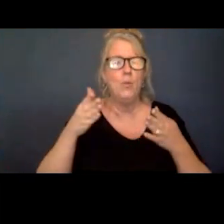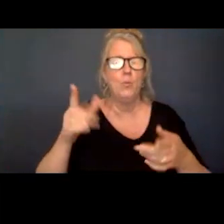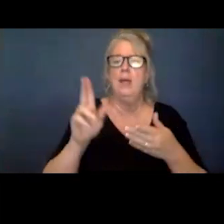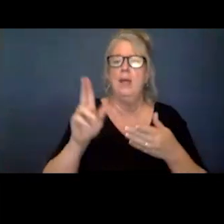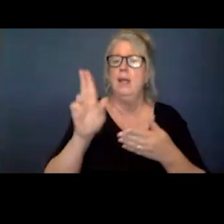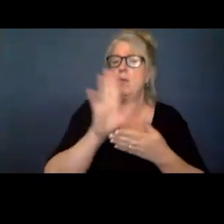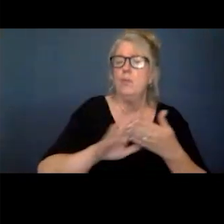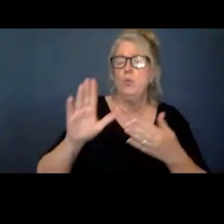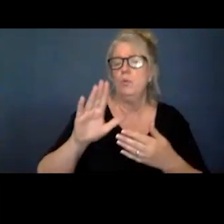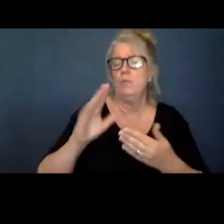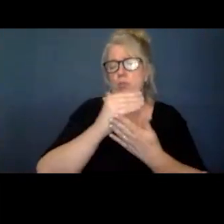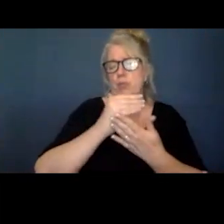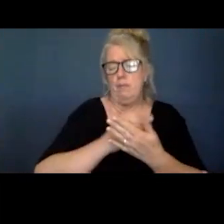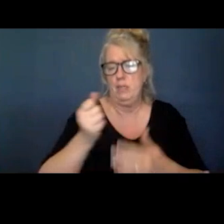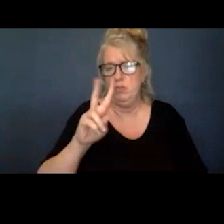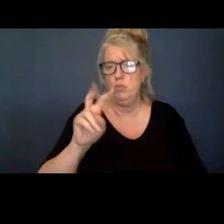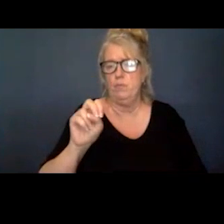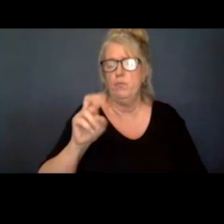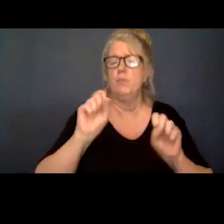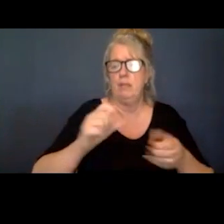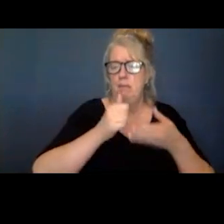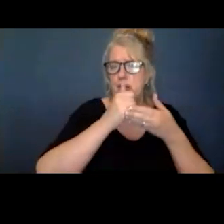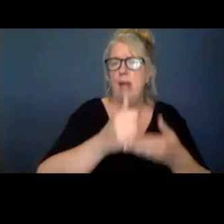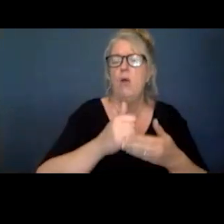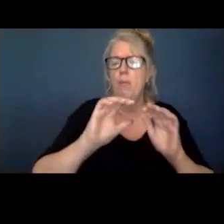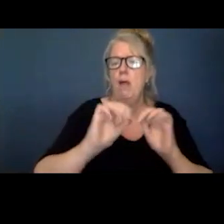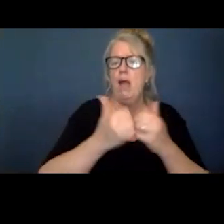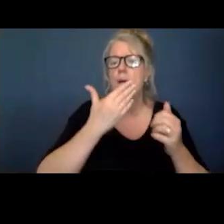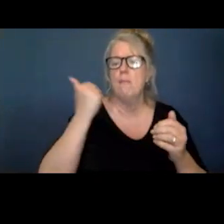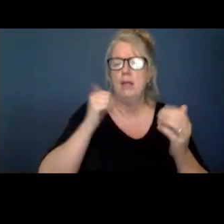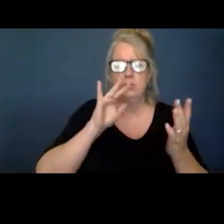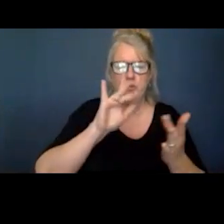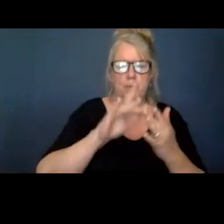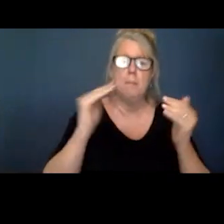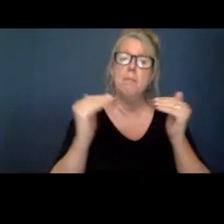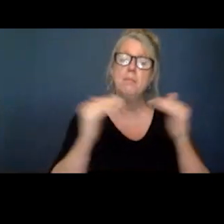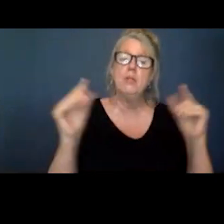listserv can be helpful methods for getting in touch. Peer groups for people with disabilities